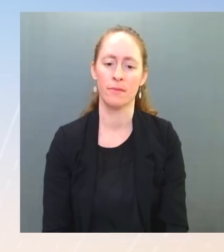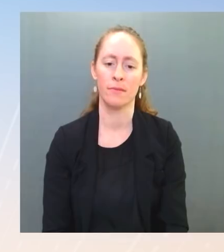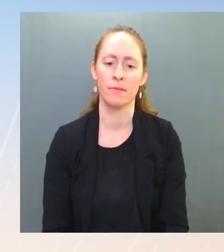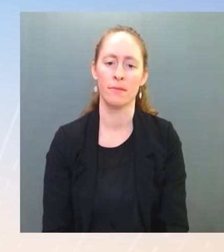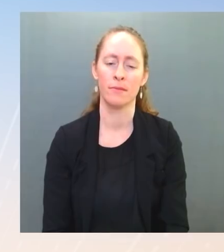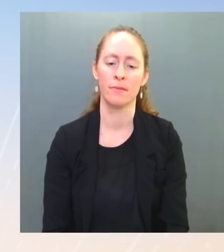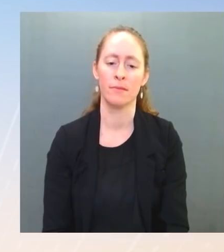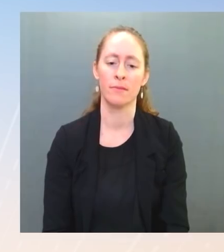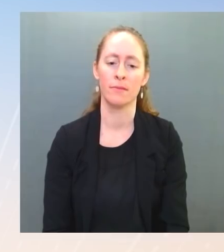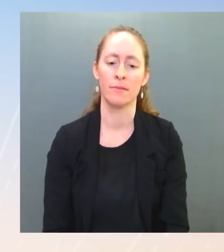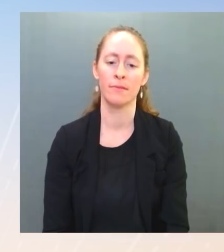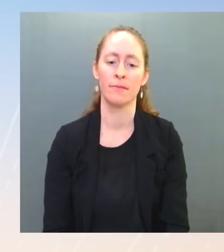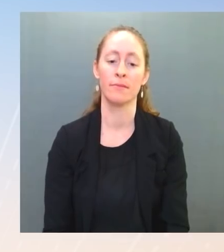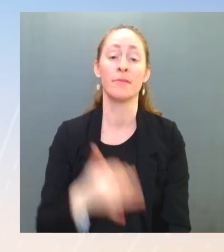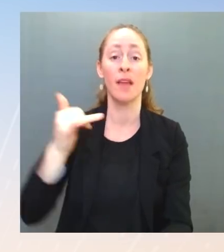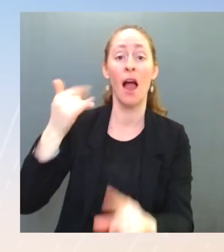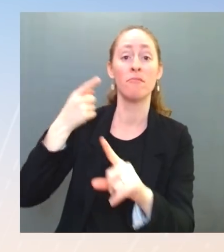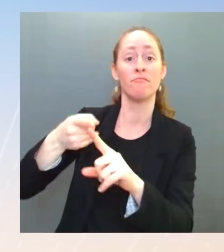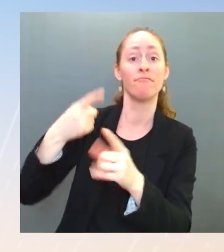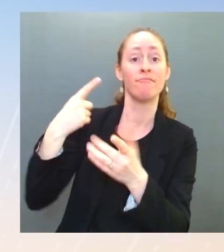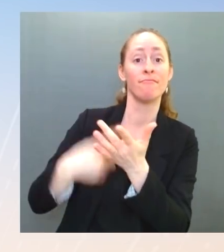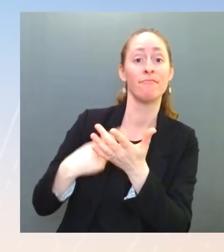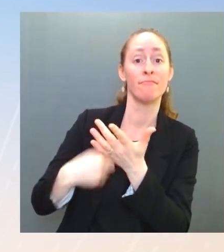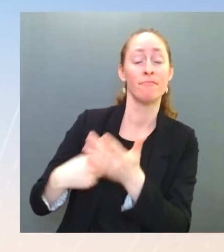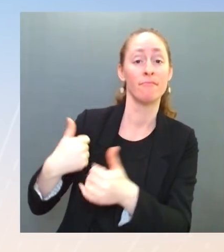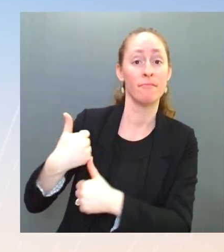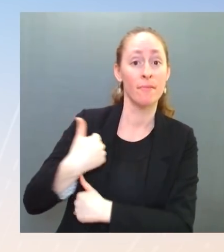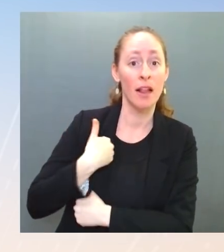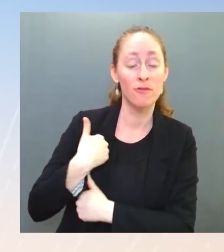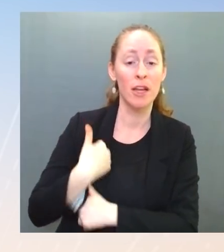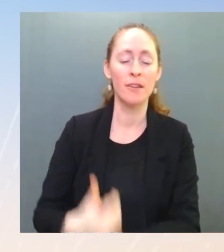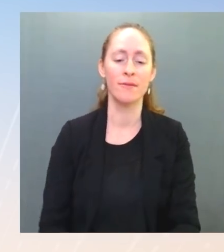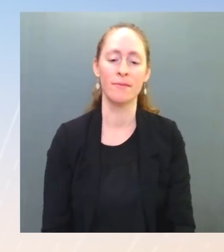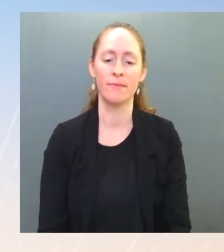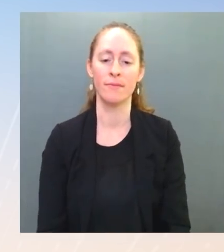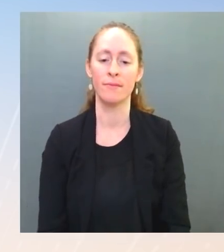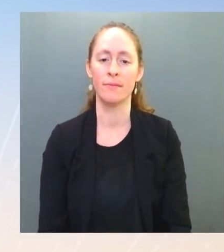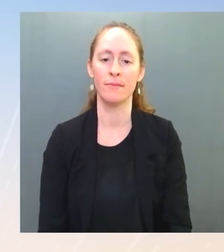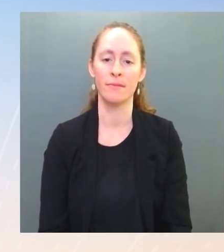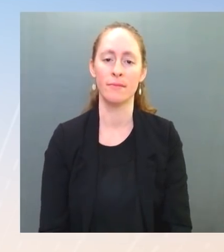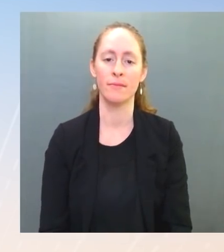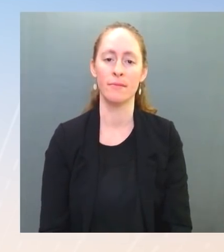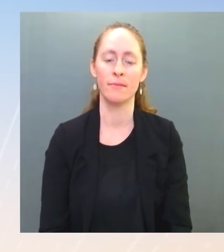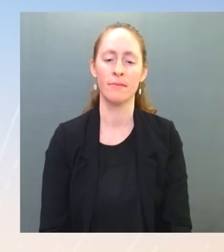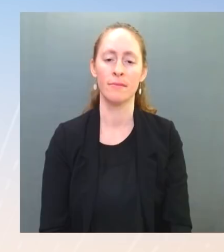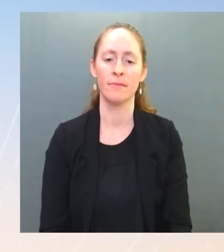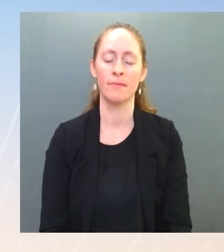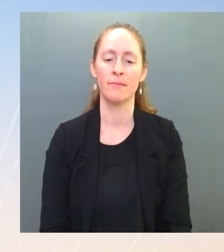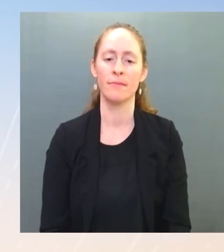we have not made a decision about the waiver under CAATSA. In terms of how much it was discussed during the call,